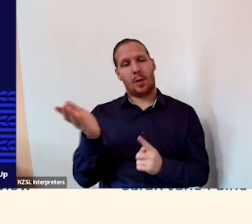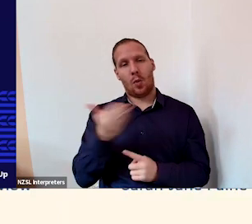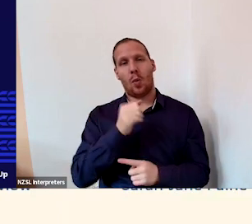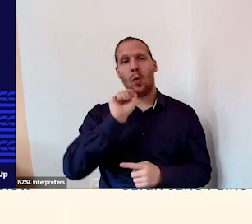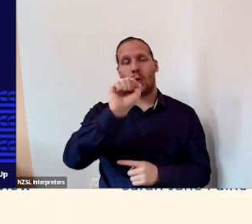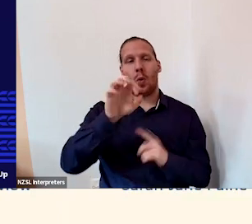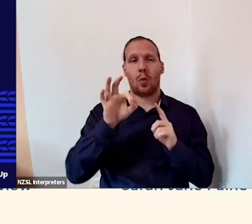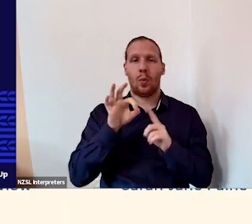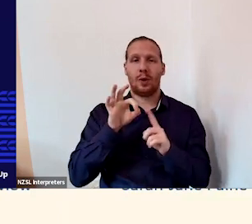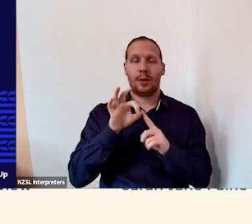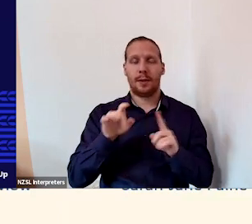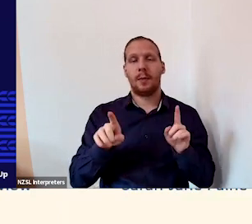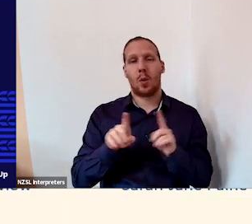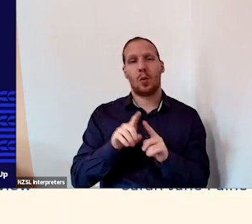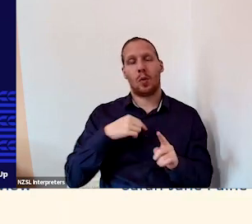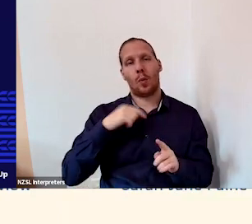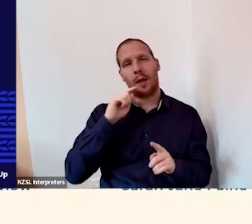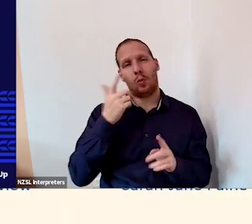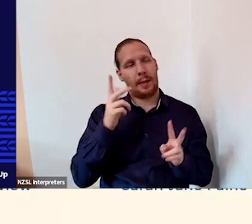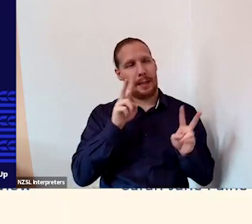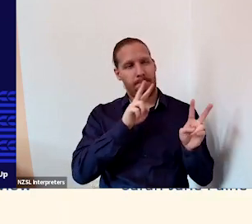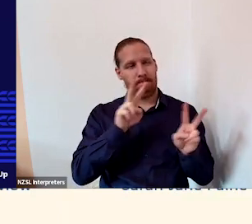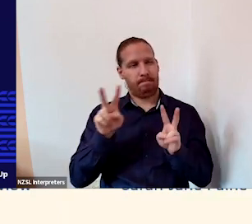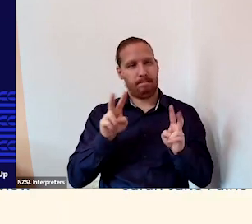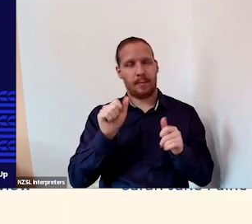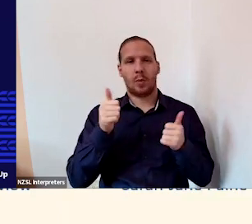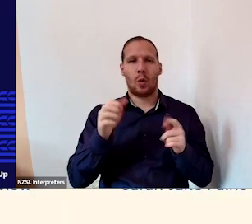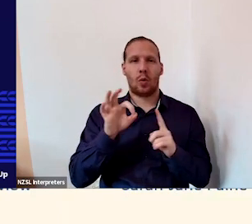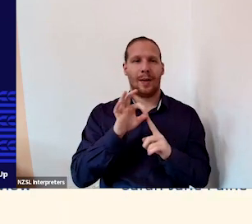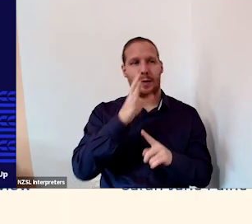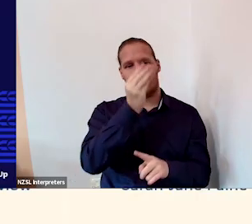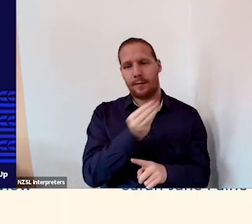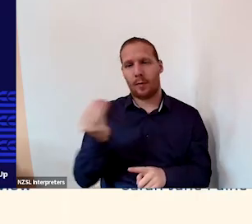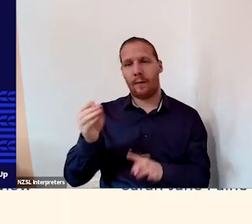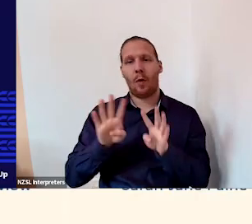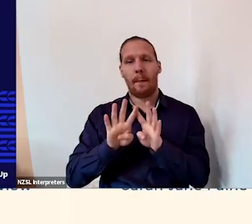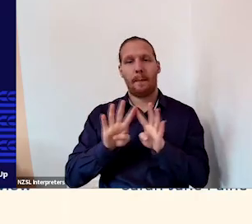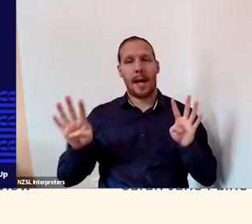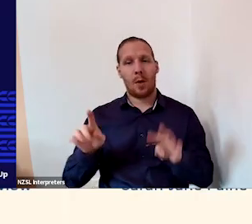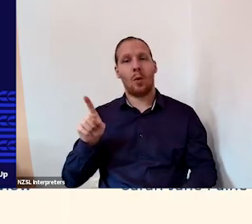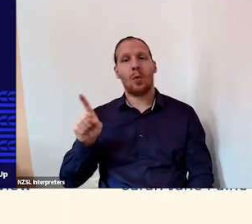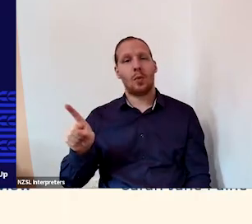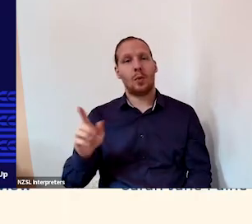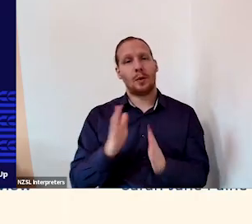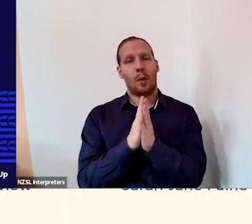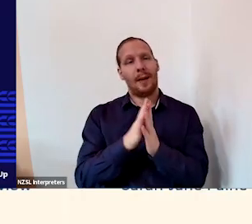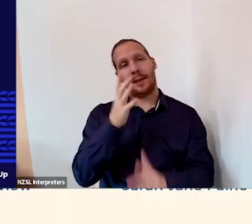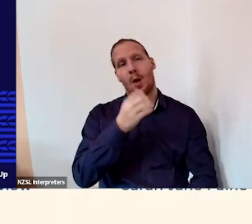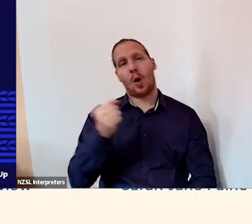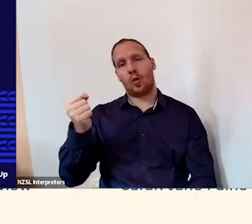But we'll also be looking out for some really good questions for the panel. So please don't wait to the end to ask a question or raise a comment.